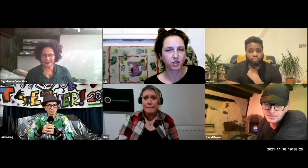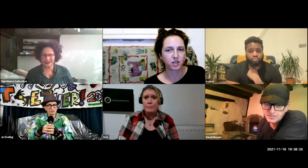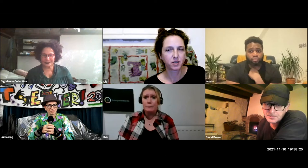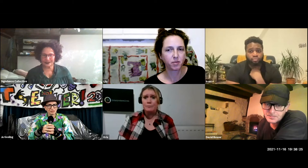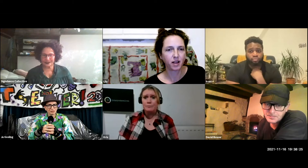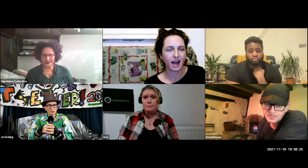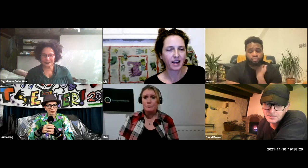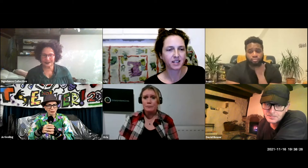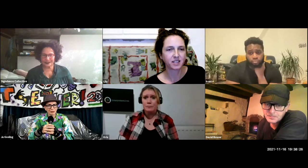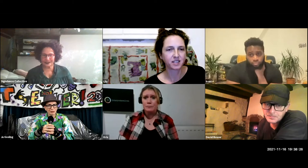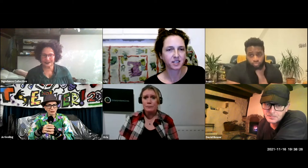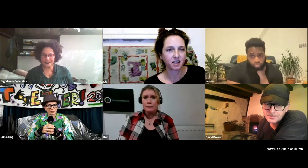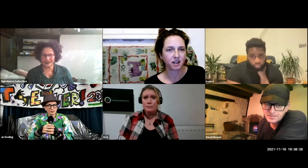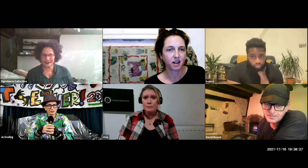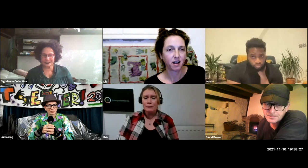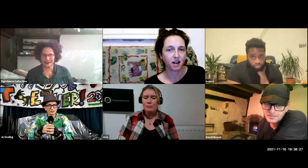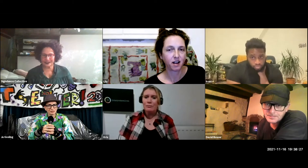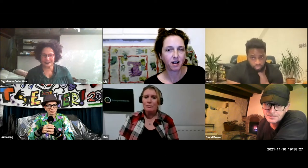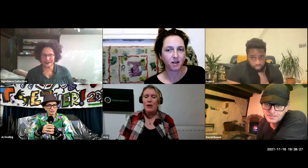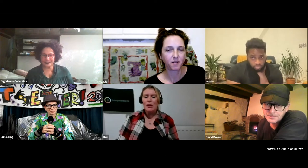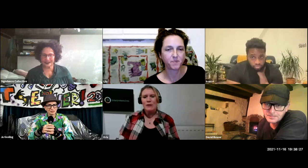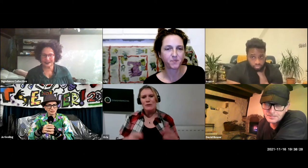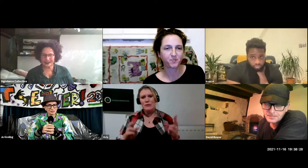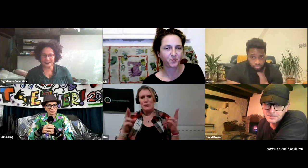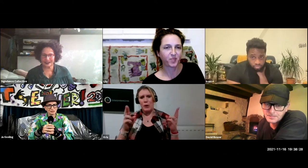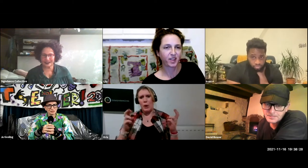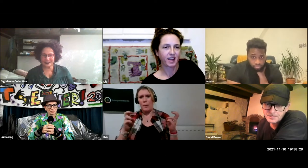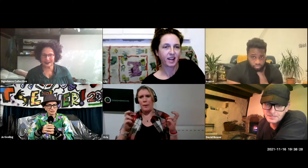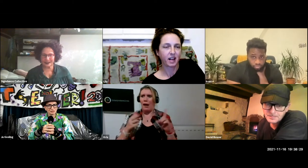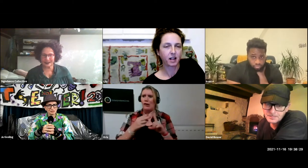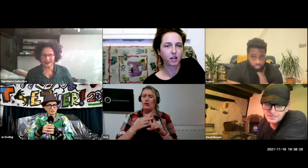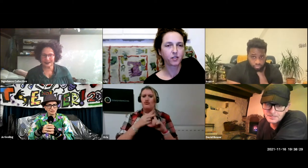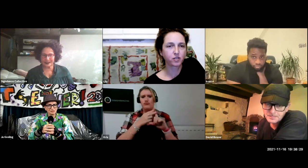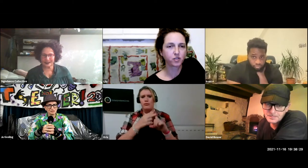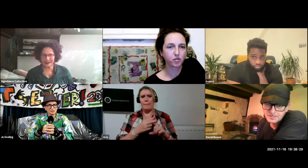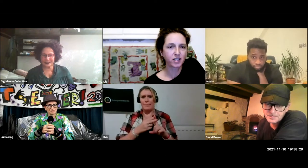this was interesting to make it like,